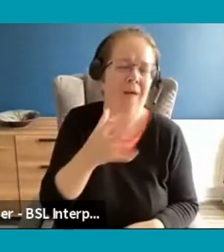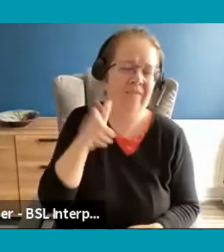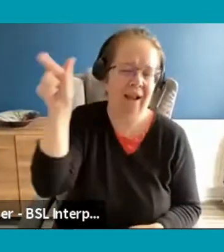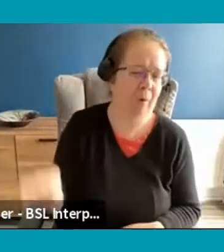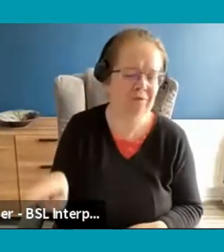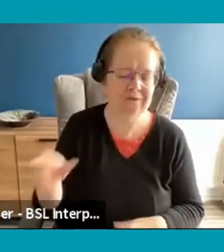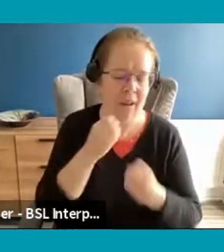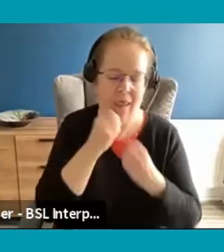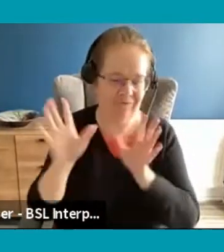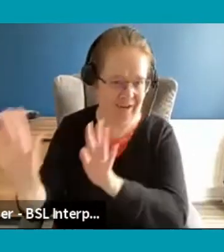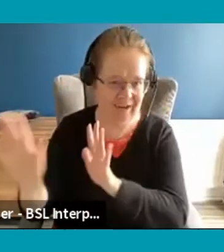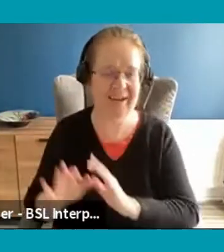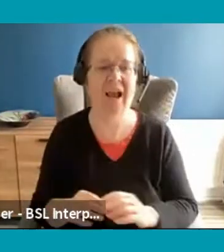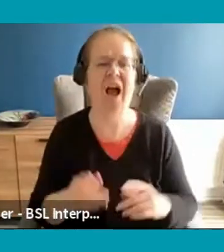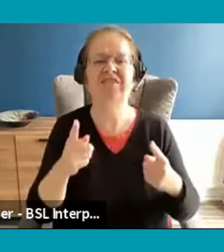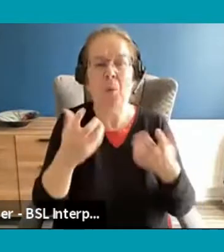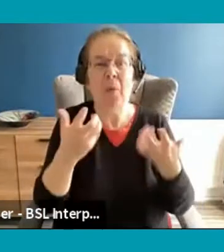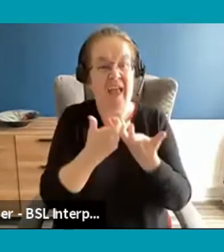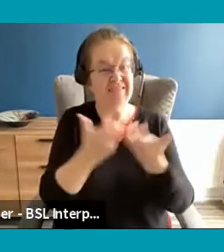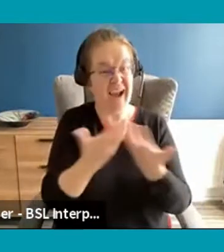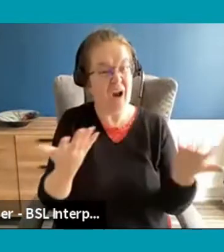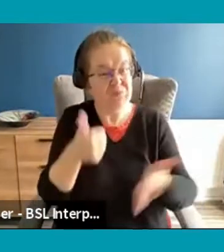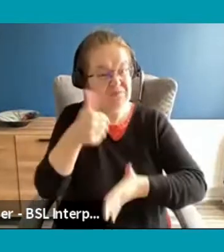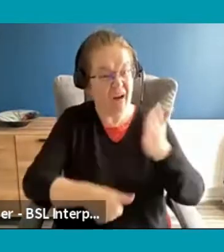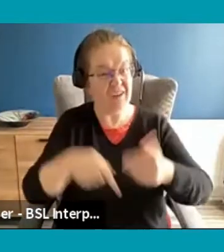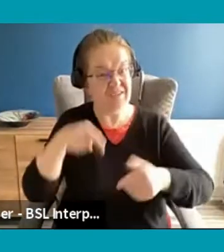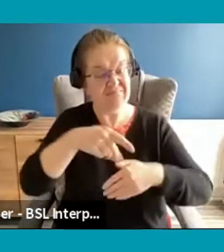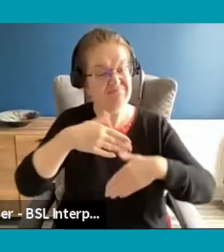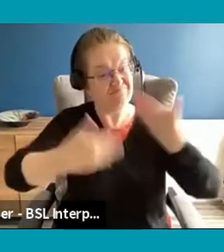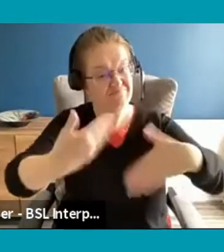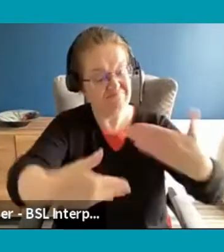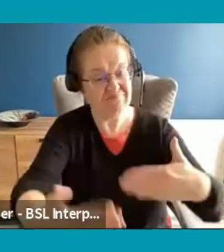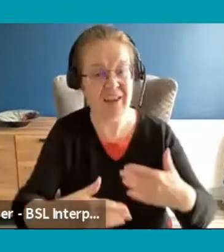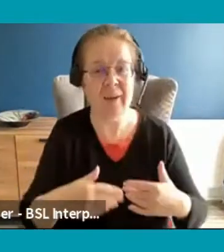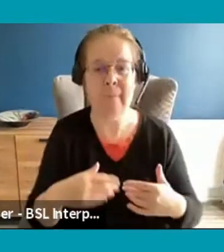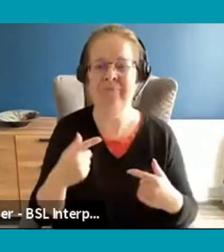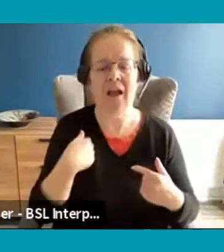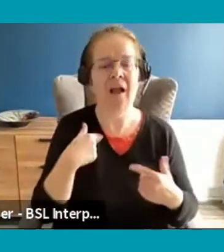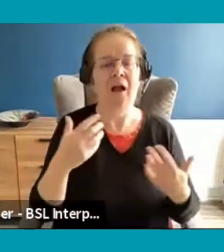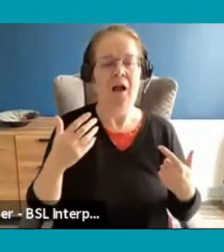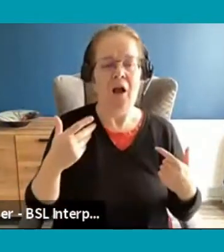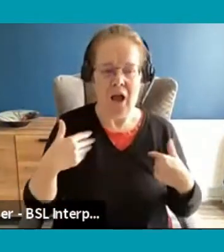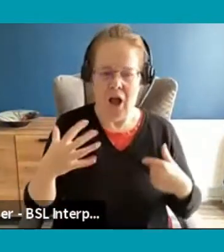so that's how it kind of all started. Rosa and. And then from then on, you know, we hooked up with Evenbreak.